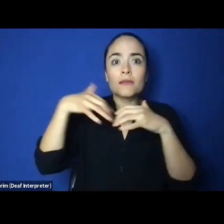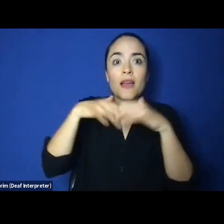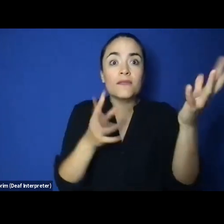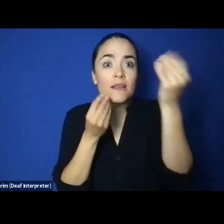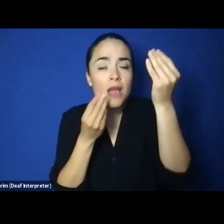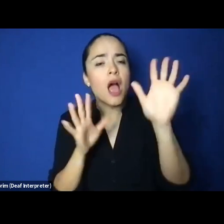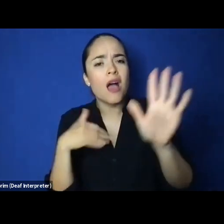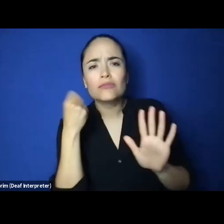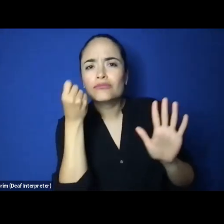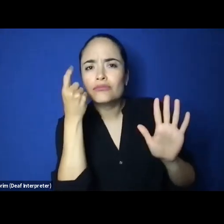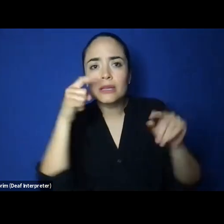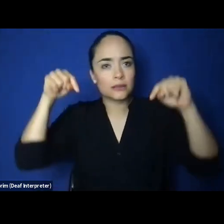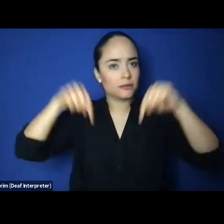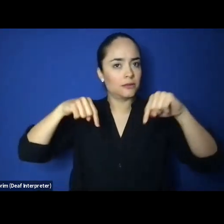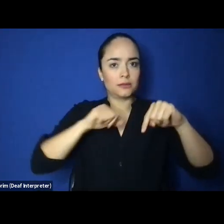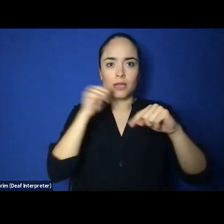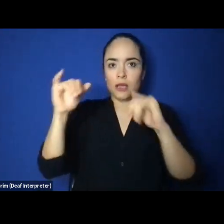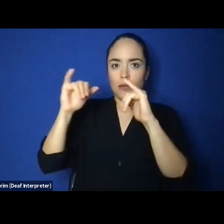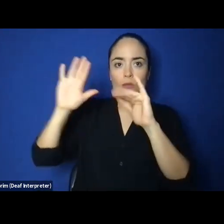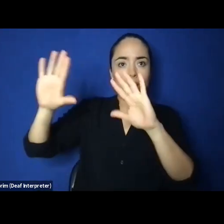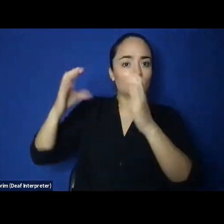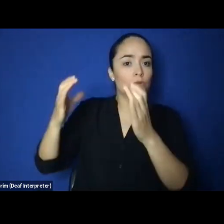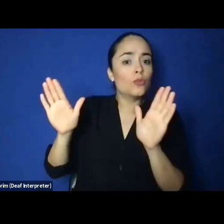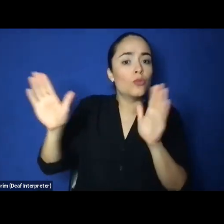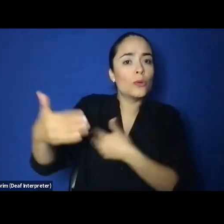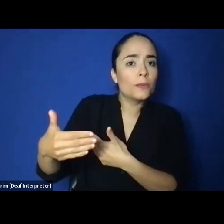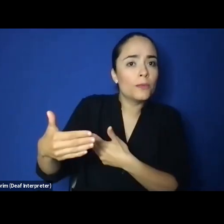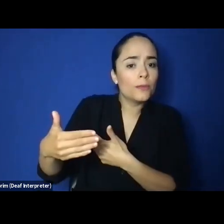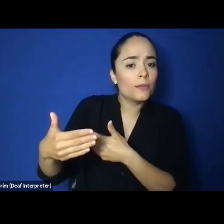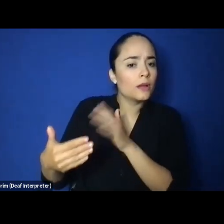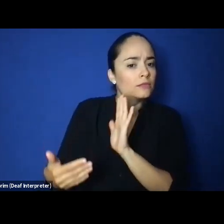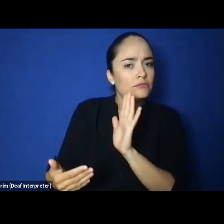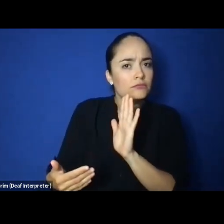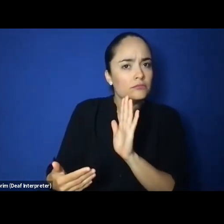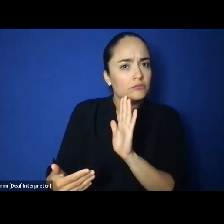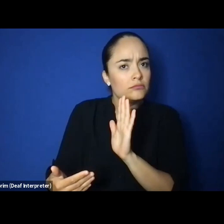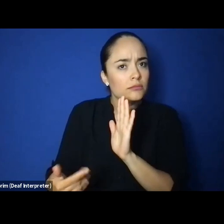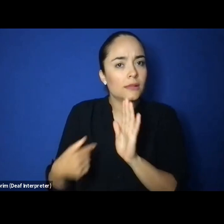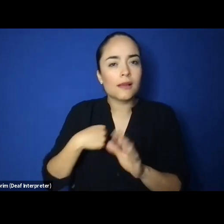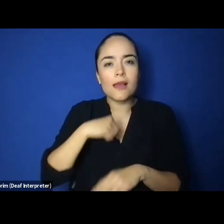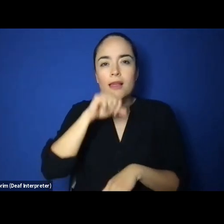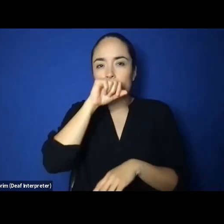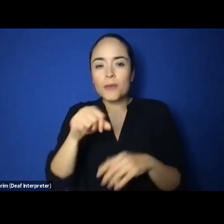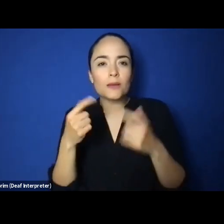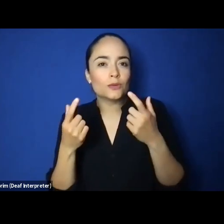your learning, because at Indigenous Voices, I'm a fan of helping our viewers from across Ontario to